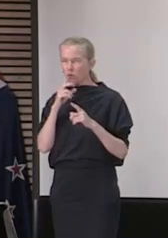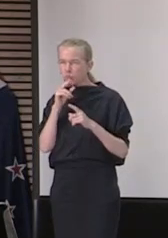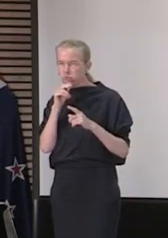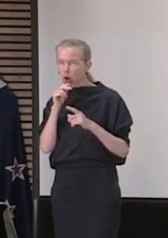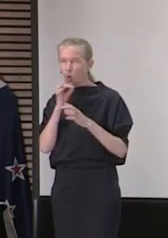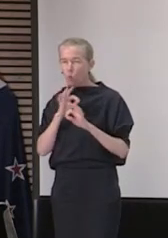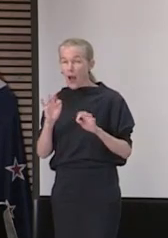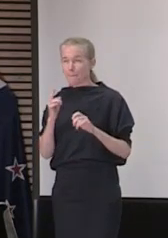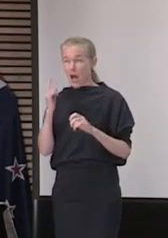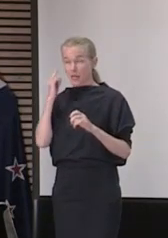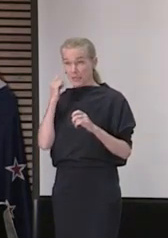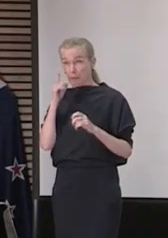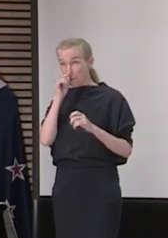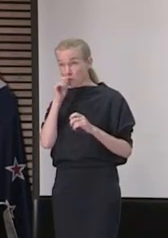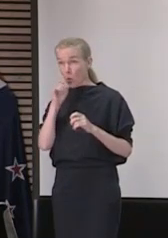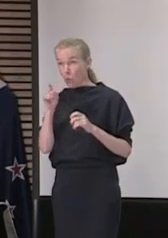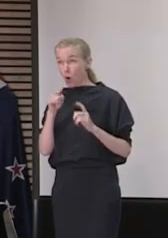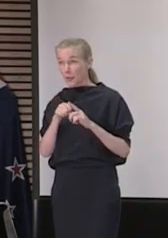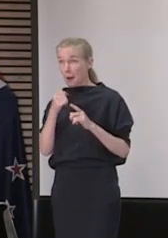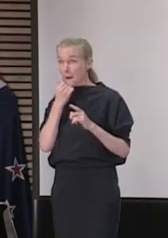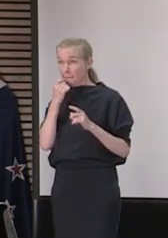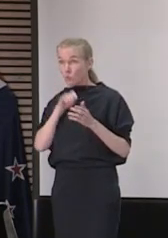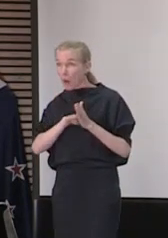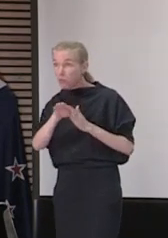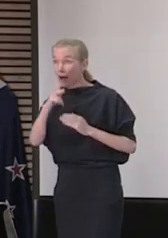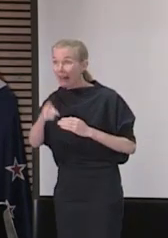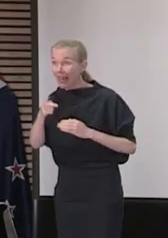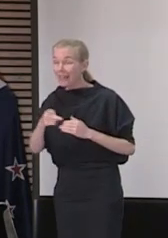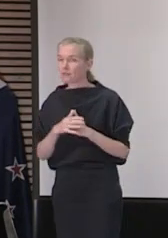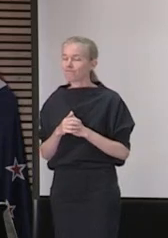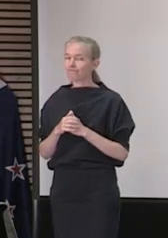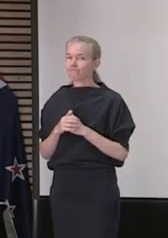Or thepotential for another spike?It's hard to predict thefuture, I've found. But it isencouraging, as the PM said.